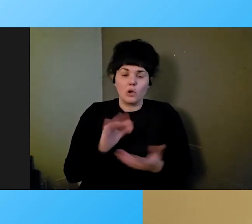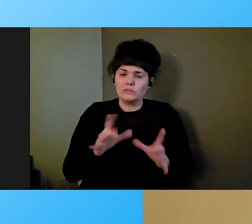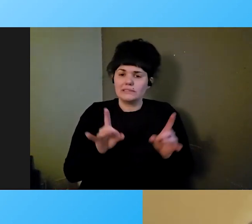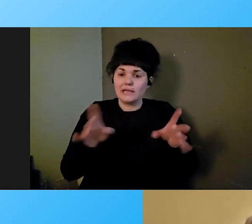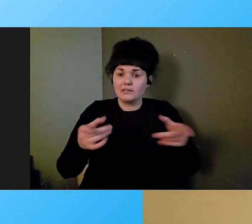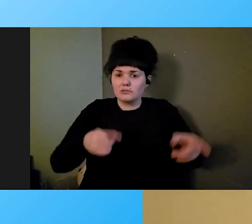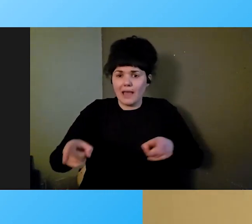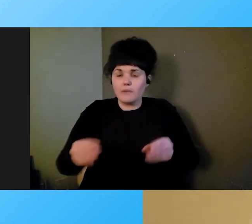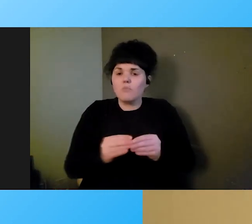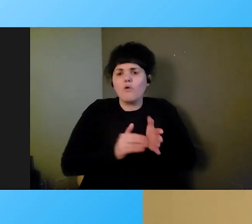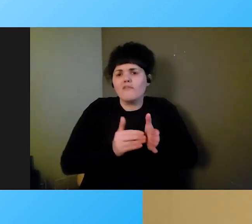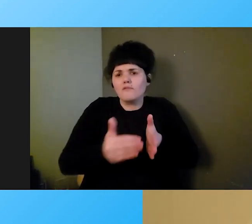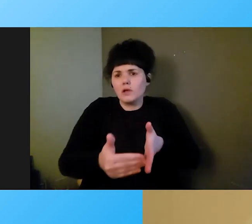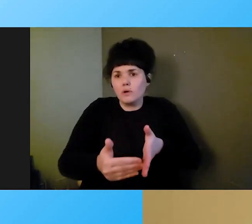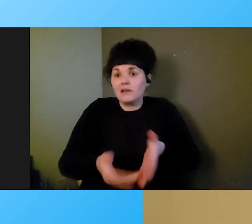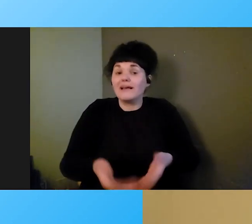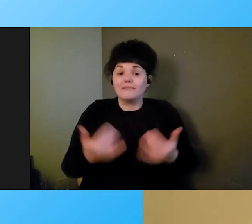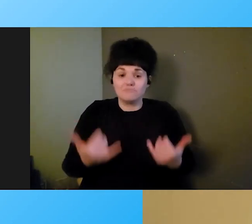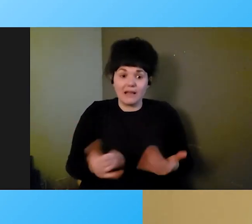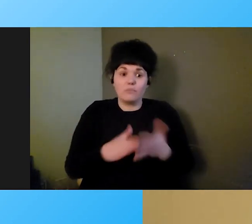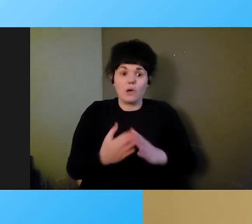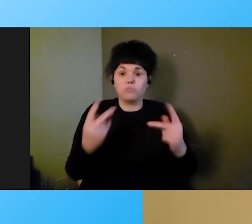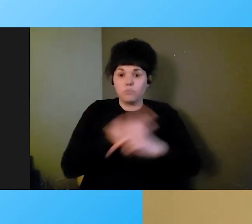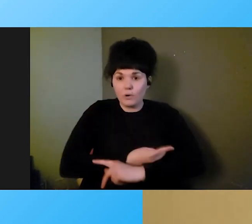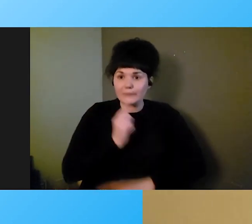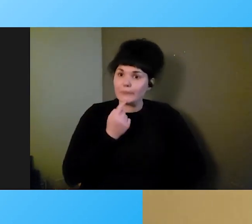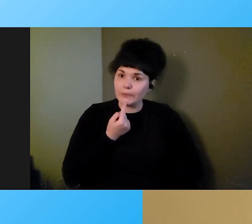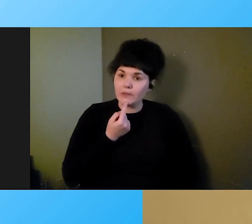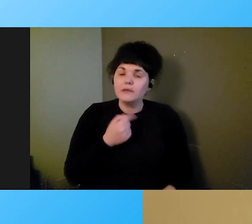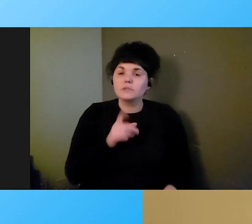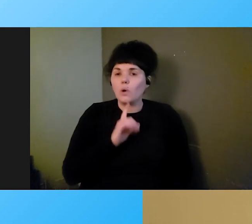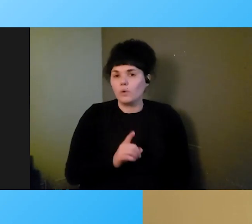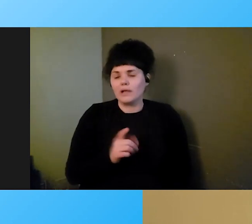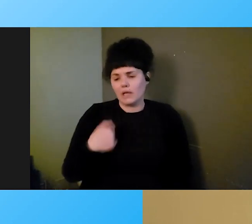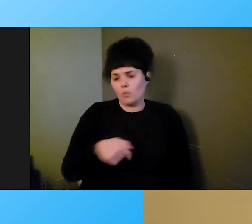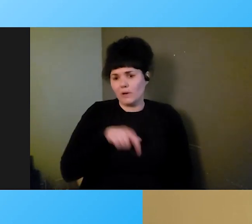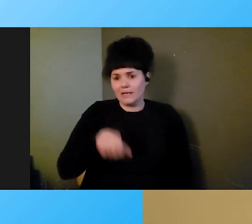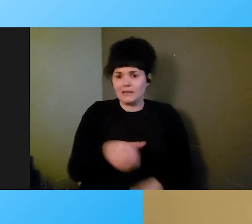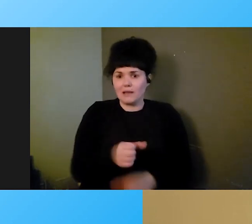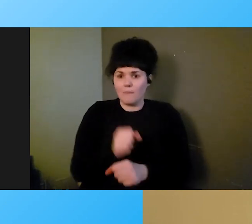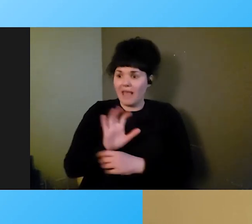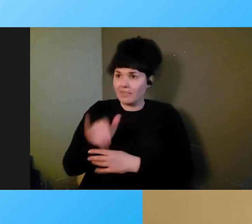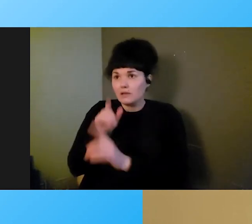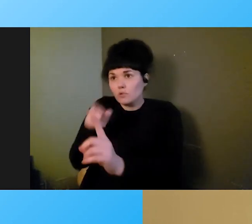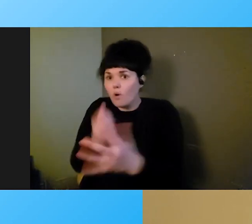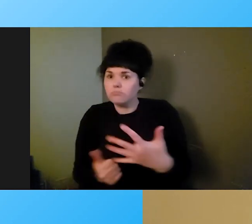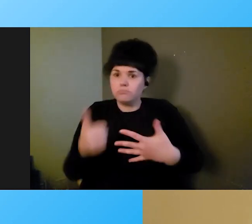And severe. And so disaster is a priority. This question is